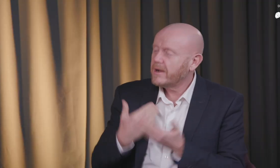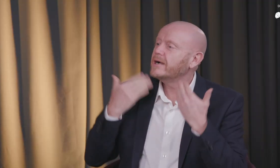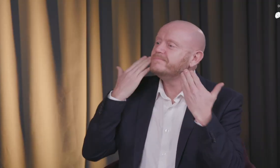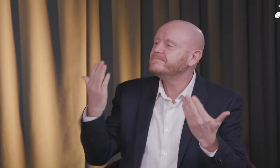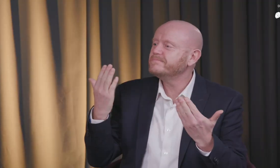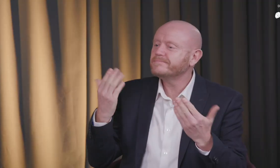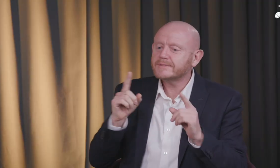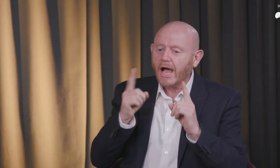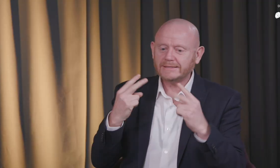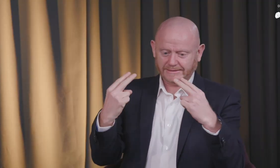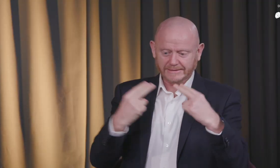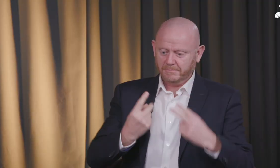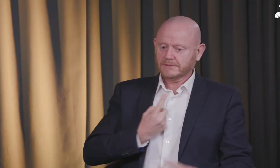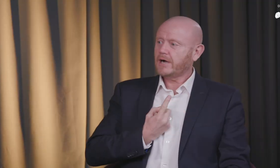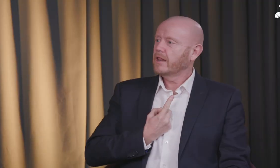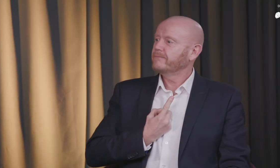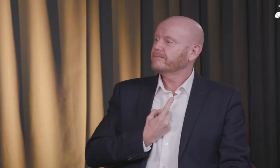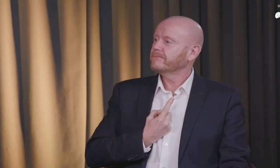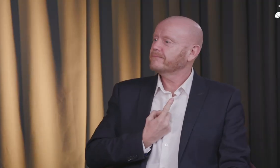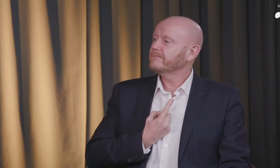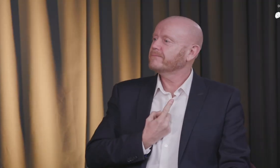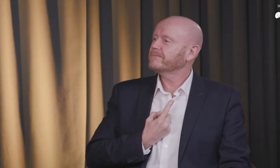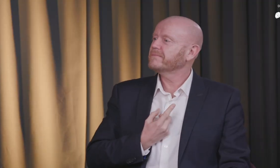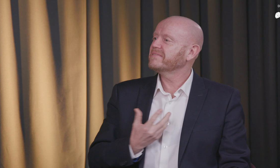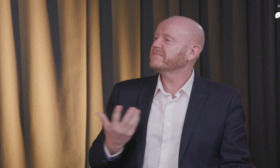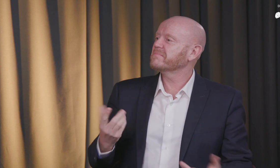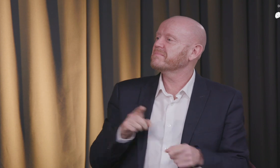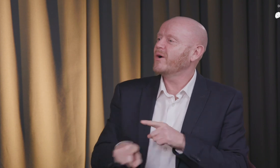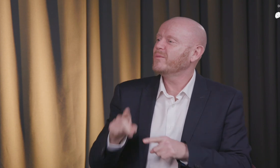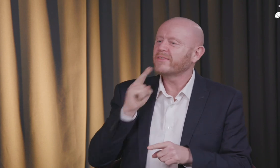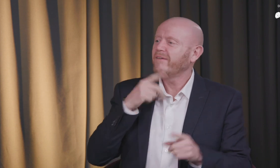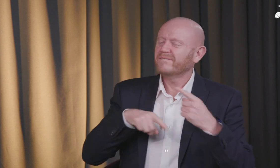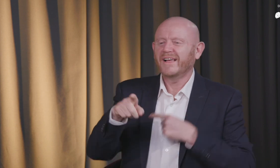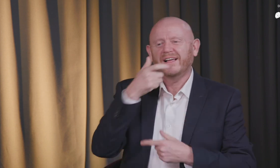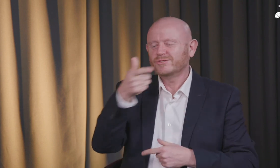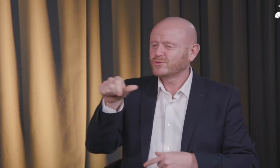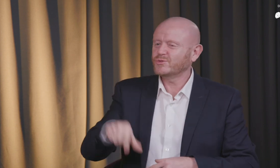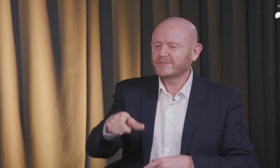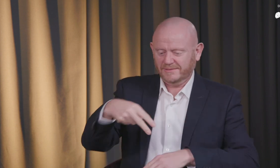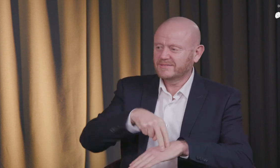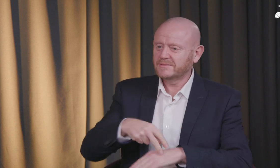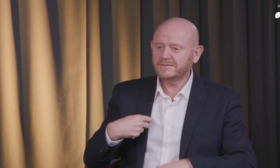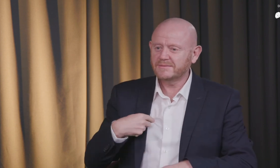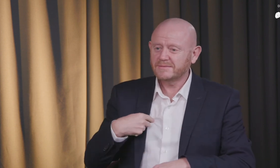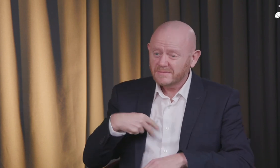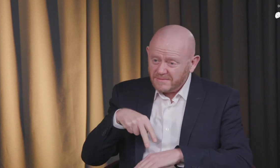Honestly I don’t know what to say, as I can’t see myself perform Most people in the deaf community have said ‘you’re funny, you should do stand up comedy’.